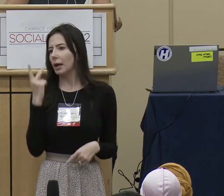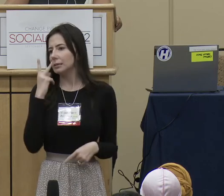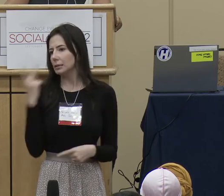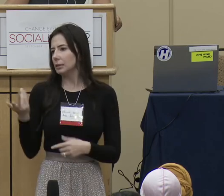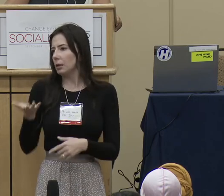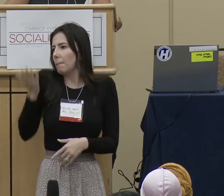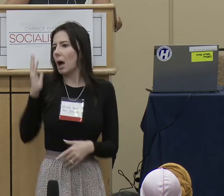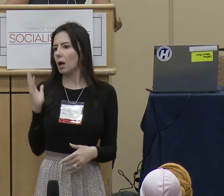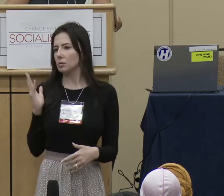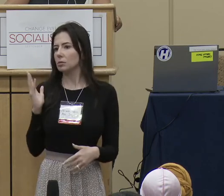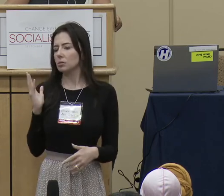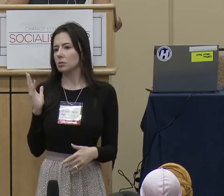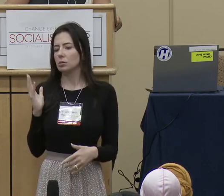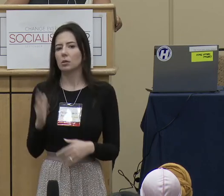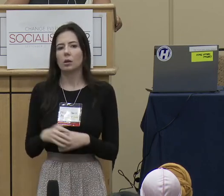know, really risking our future in ways that we have not seen